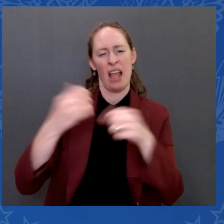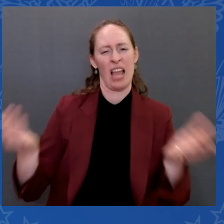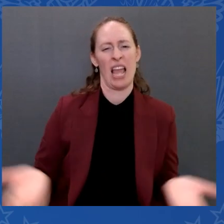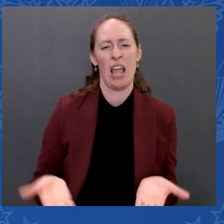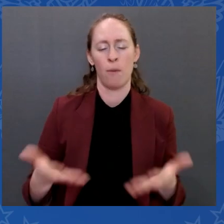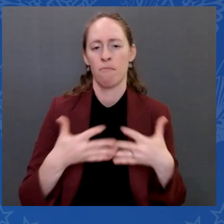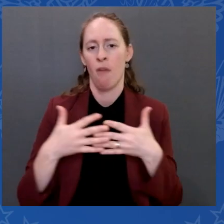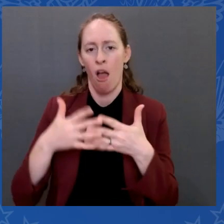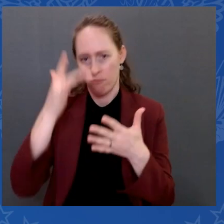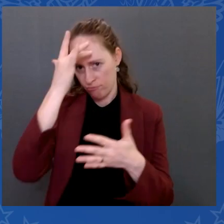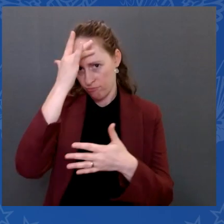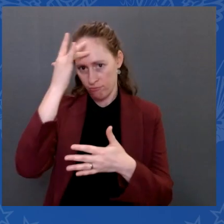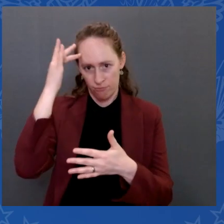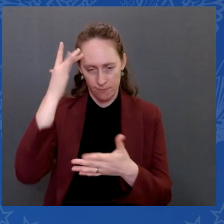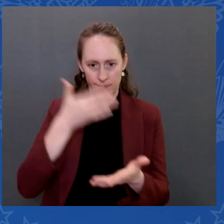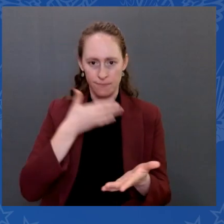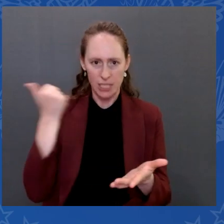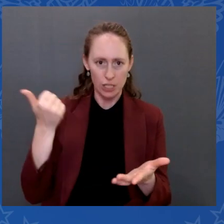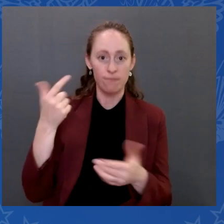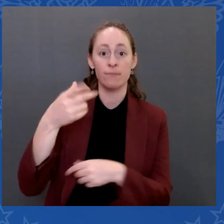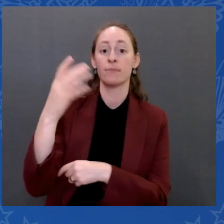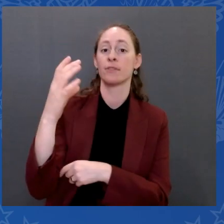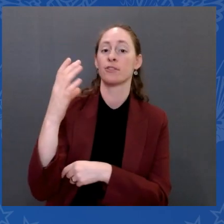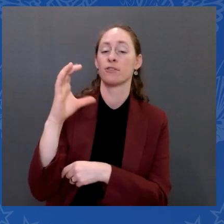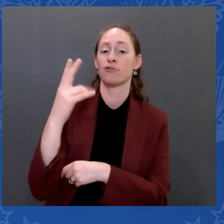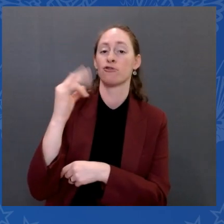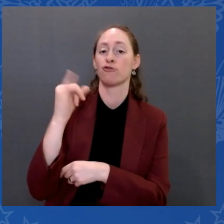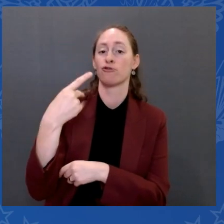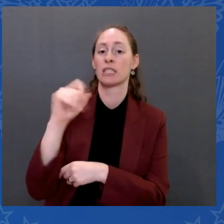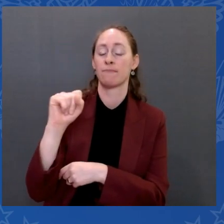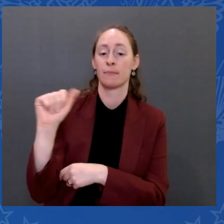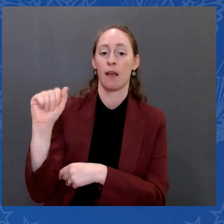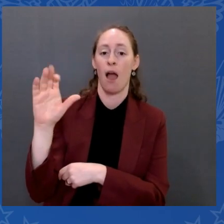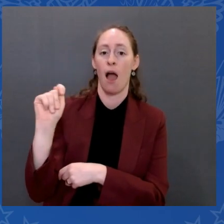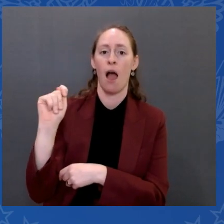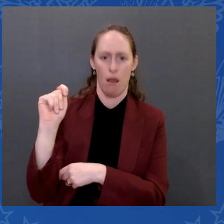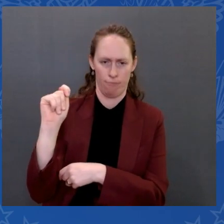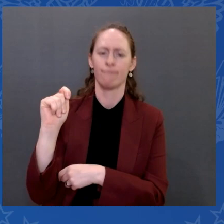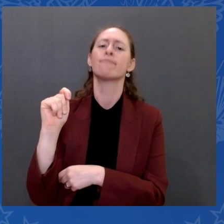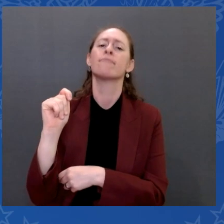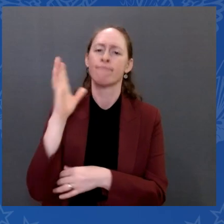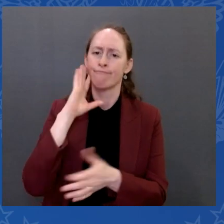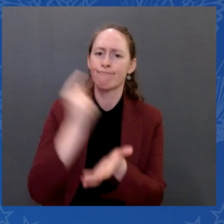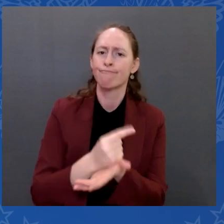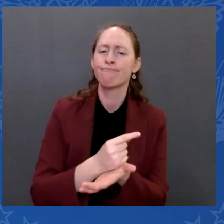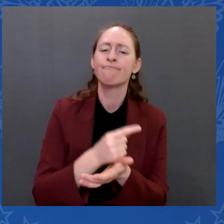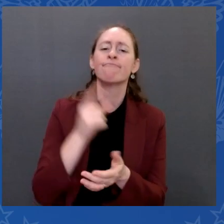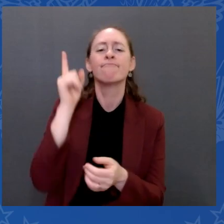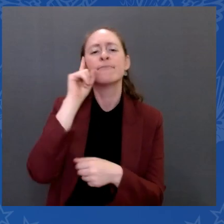substantially return leading-edge microelectronics to the United States; deliver winning combination of design,